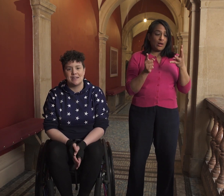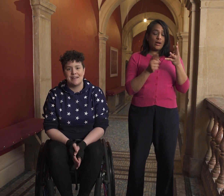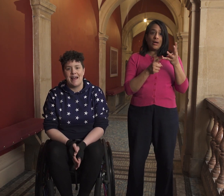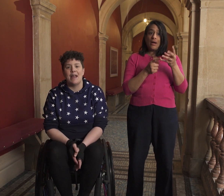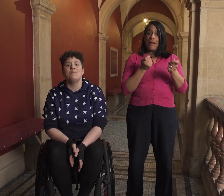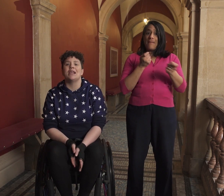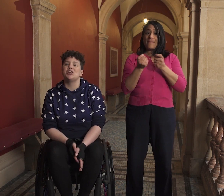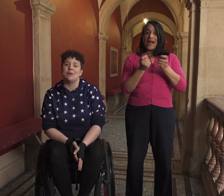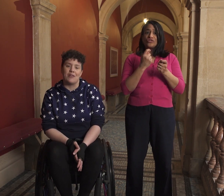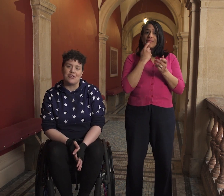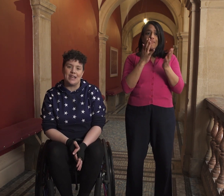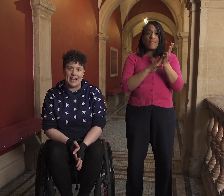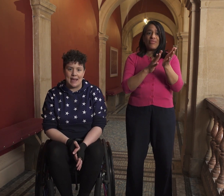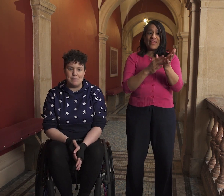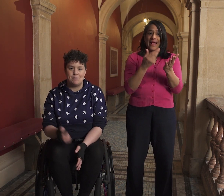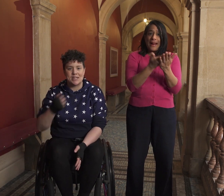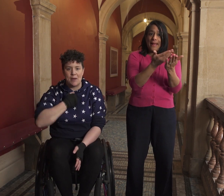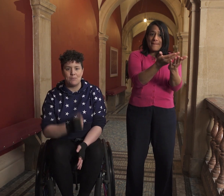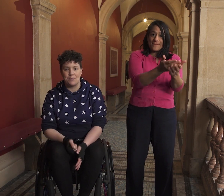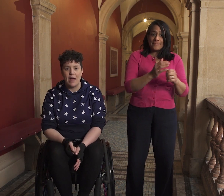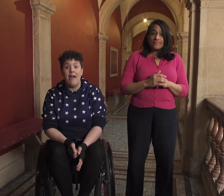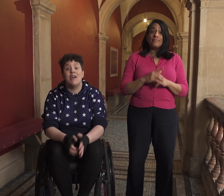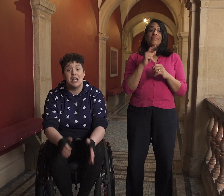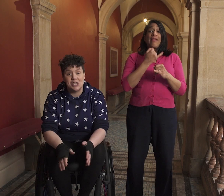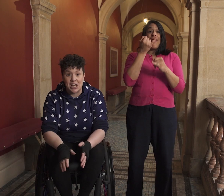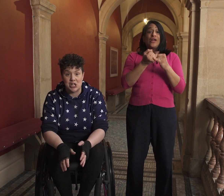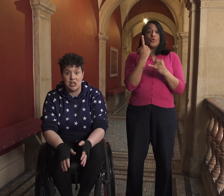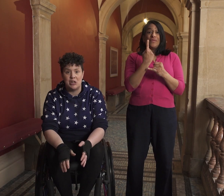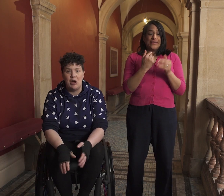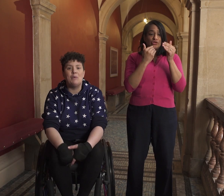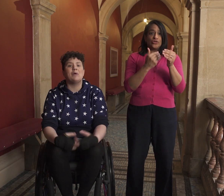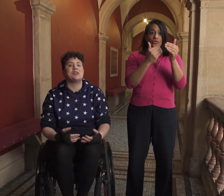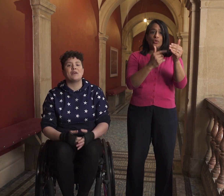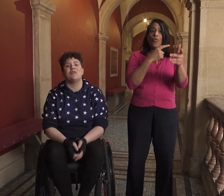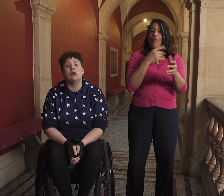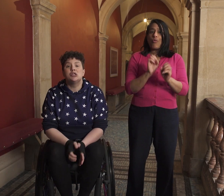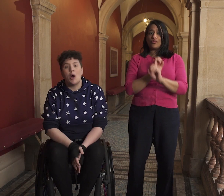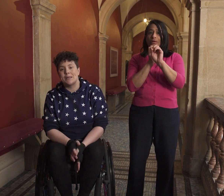and managing monthly claims. biscuit For each section we’ll also give you top tips